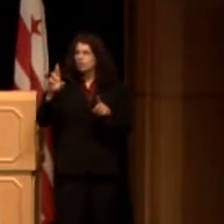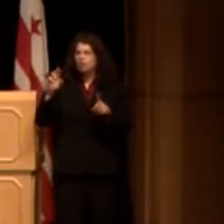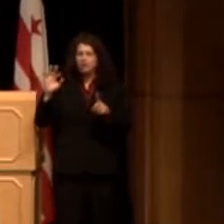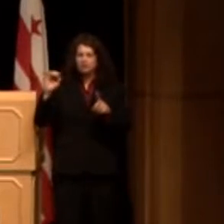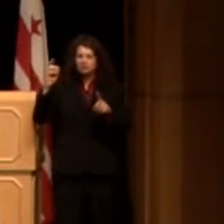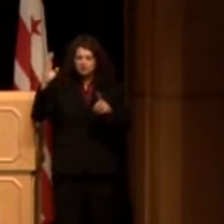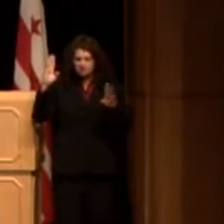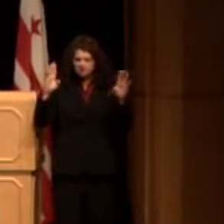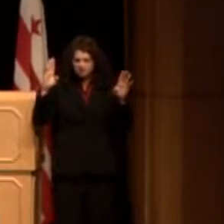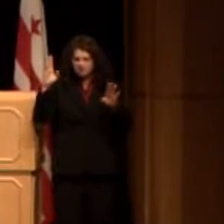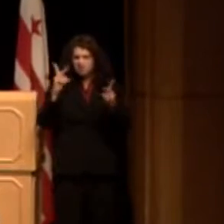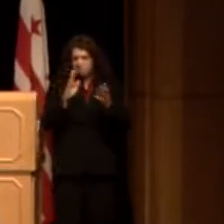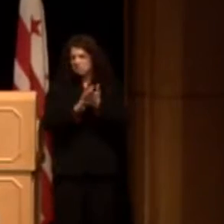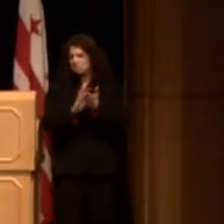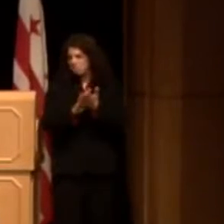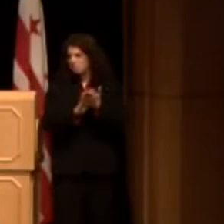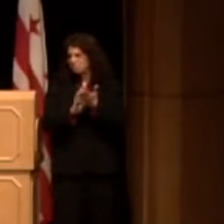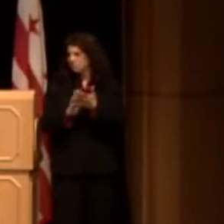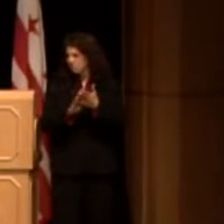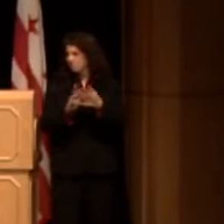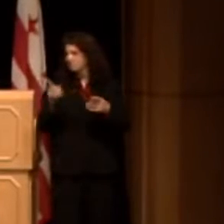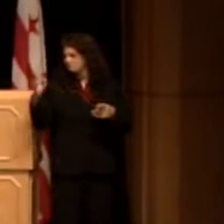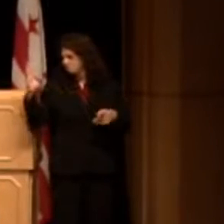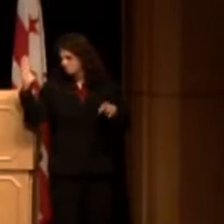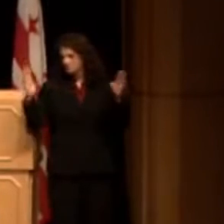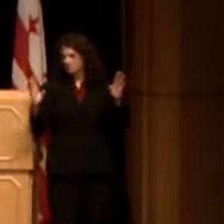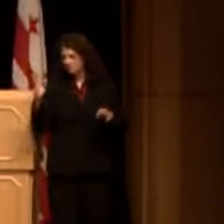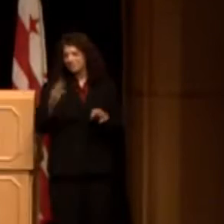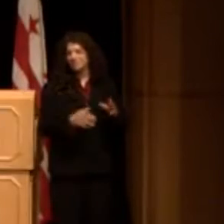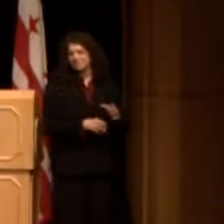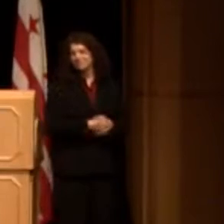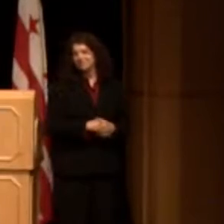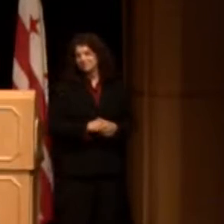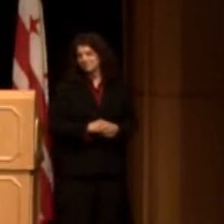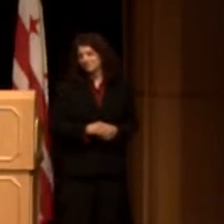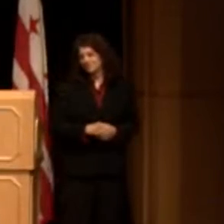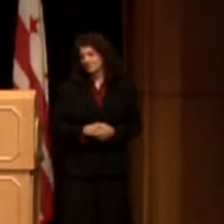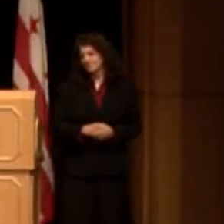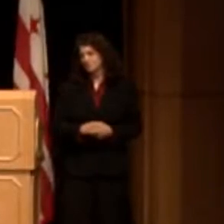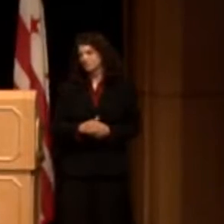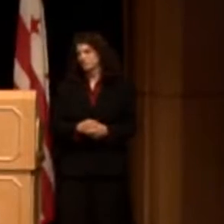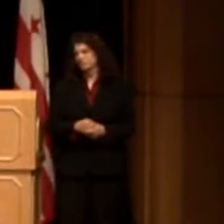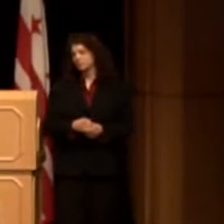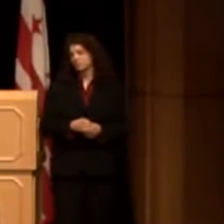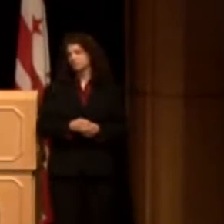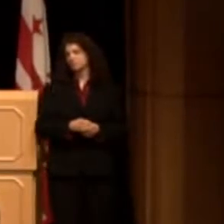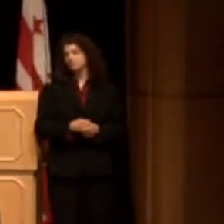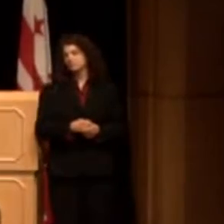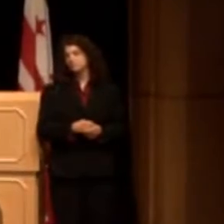BECAUSE THEY DOING A AN AWESOME JOB IN HELPING US TO PUT THIS TOGETHER.